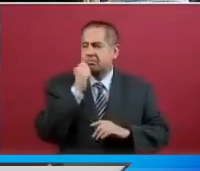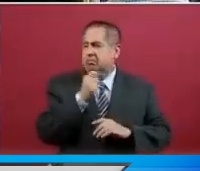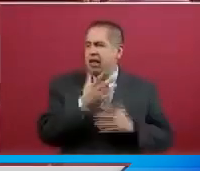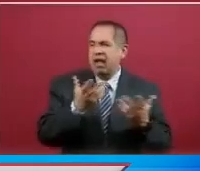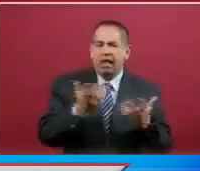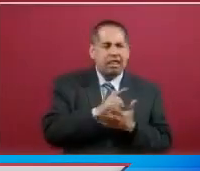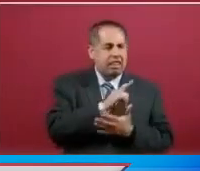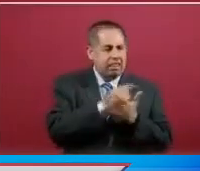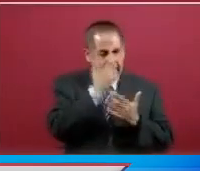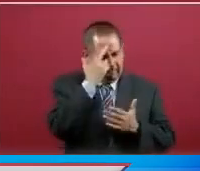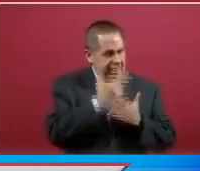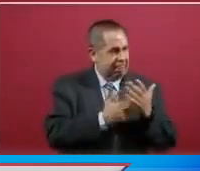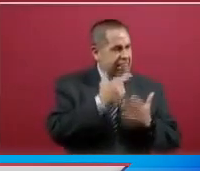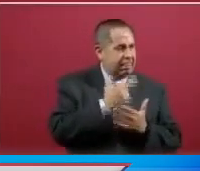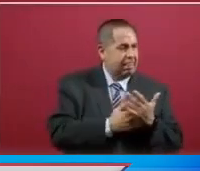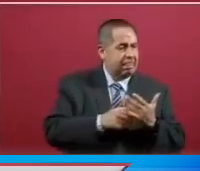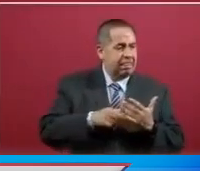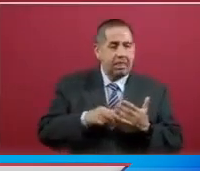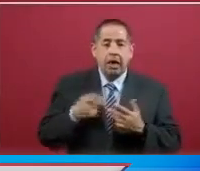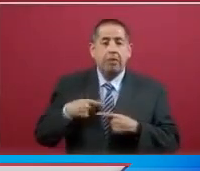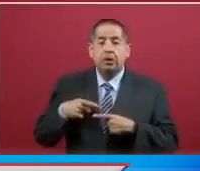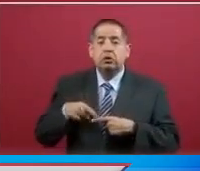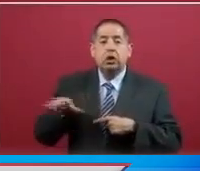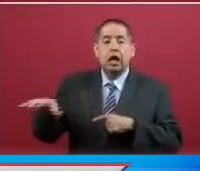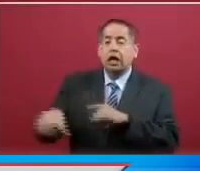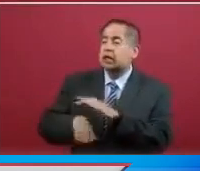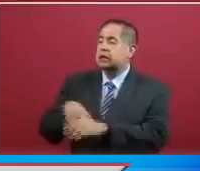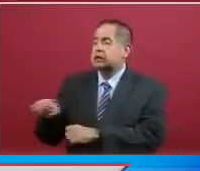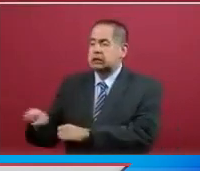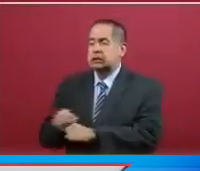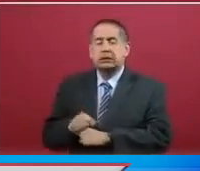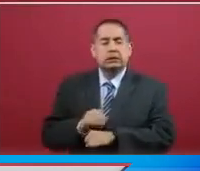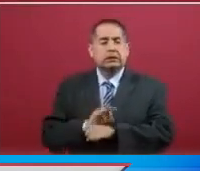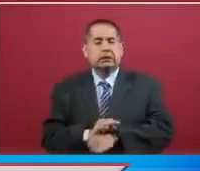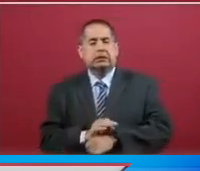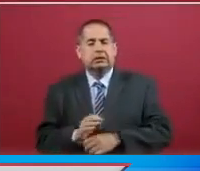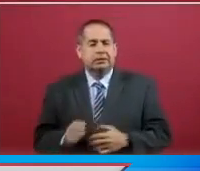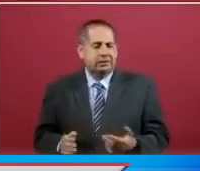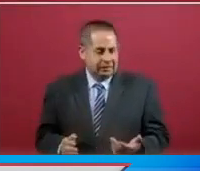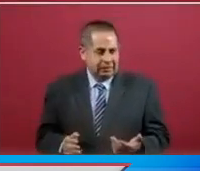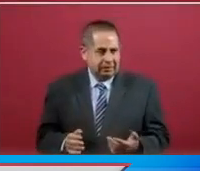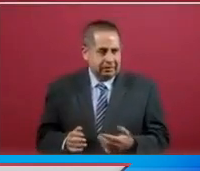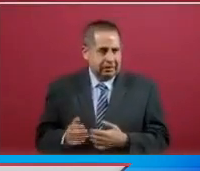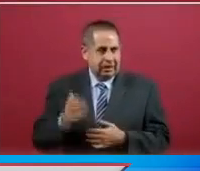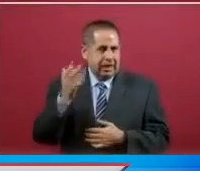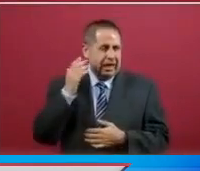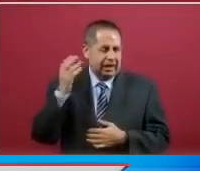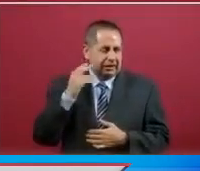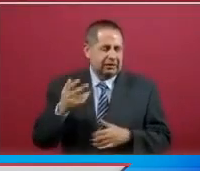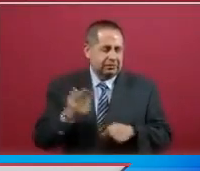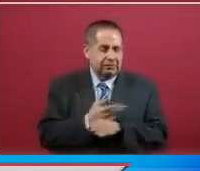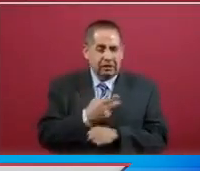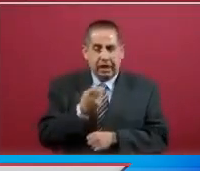there was resistance from some residents who tried to prevent the arrest of the members of a gang however it was carried out